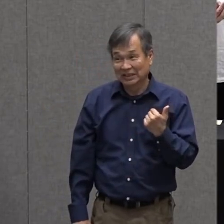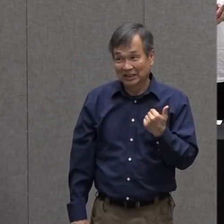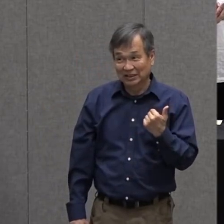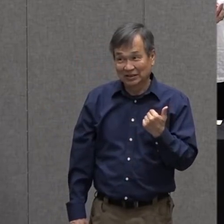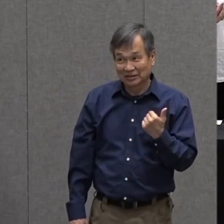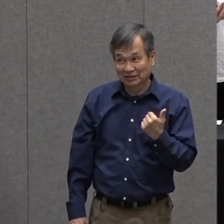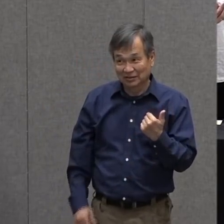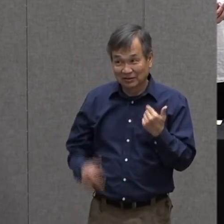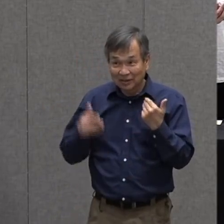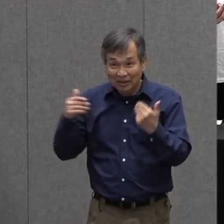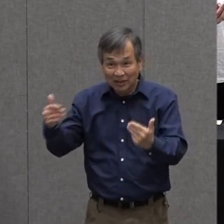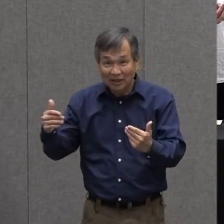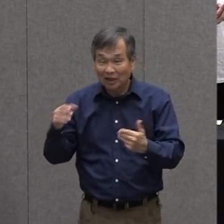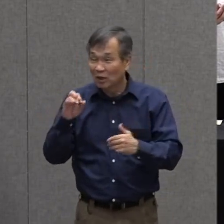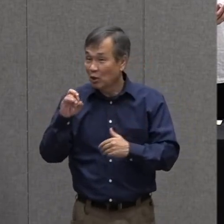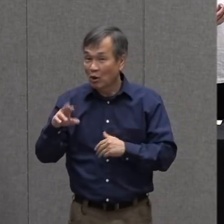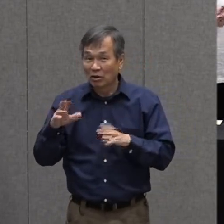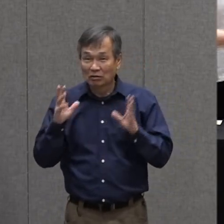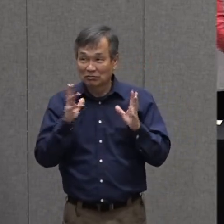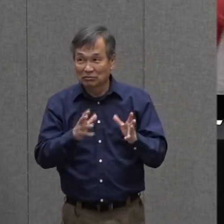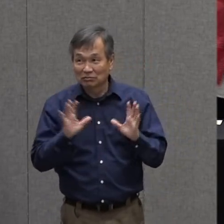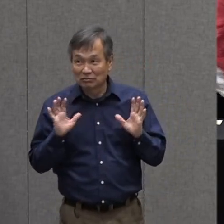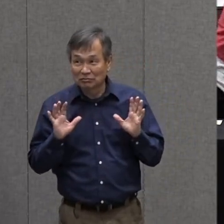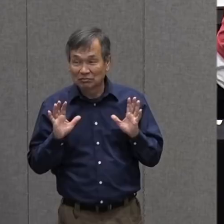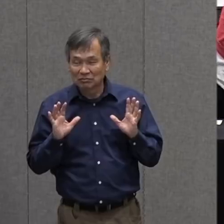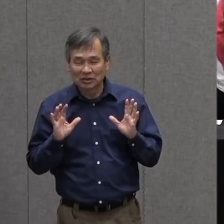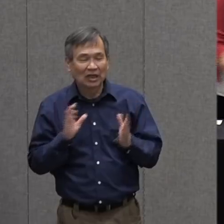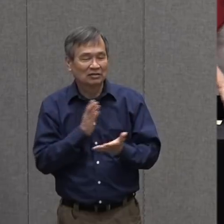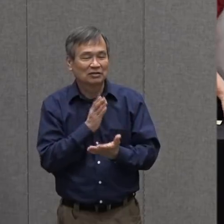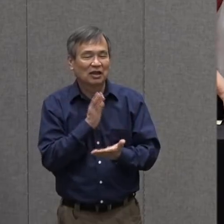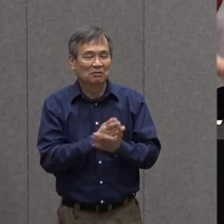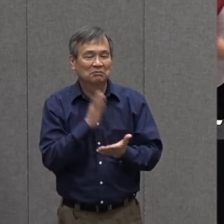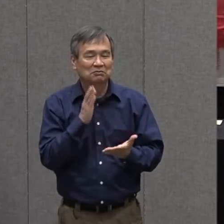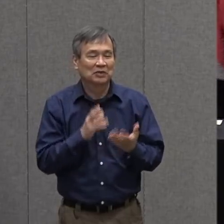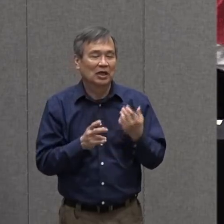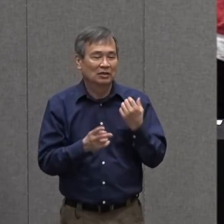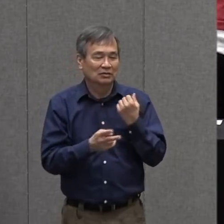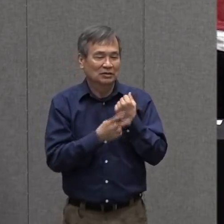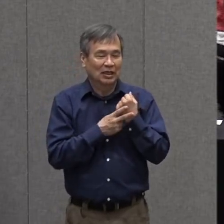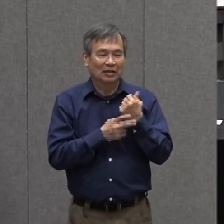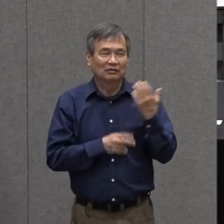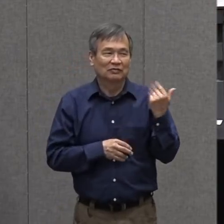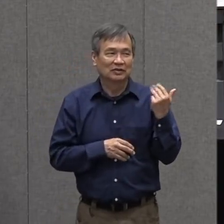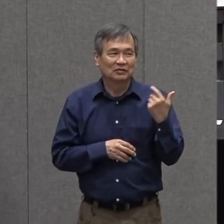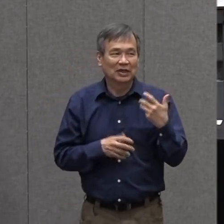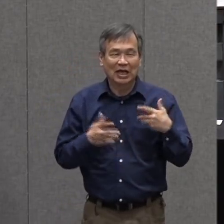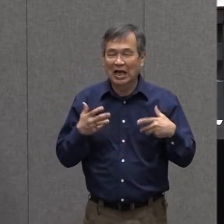or should I keep that 15? I'm gonna keep that 15 I don't wanna trick it